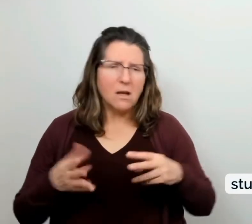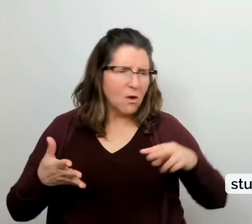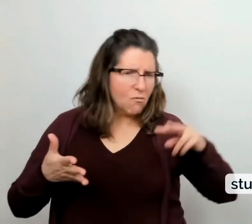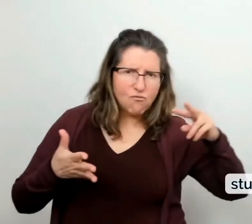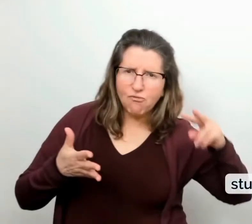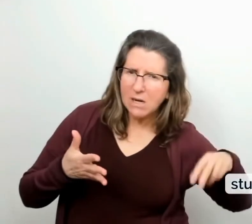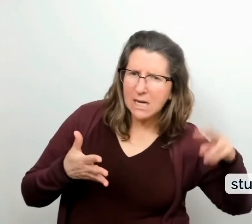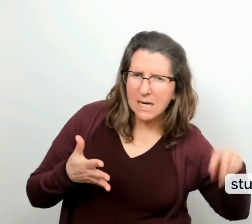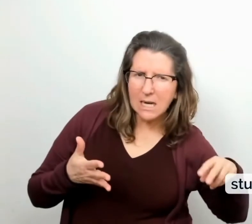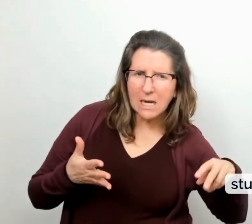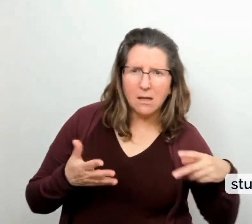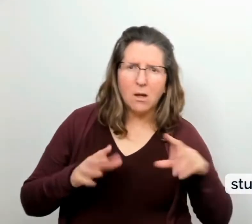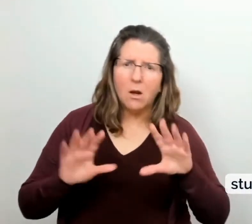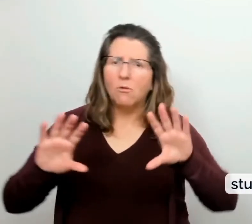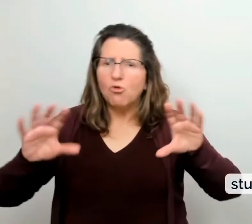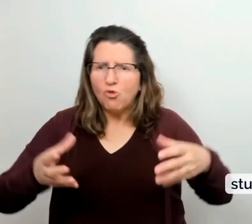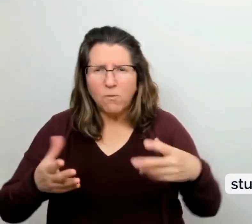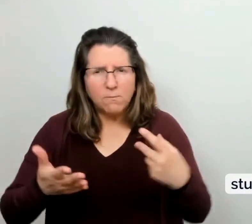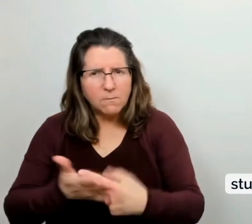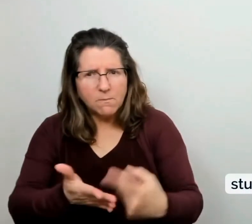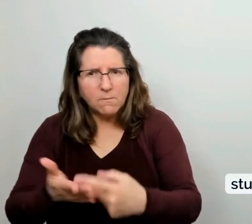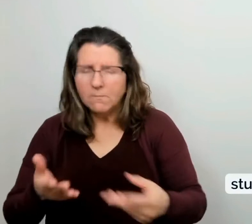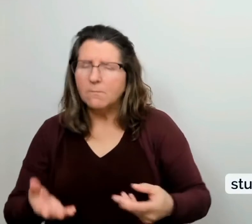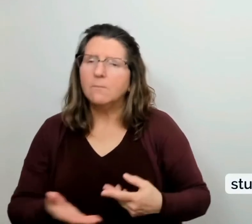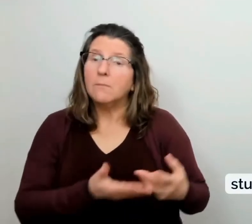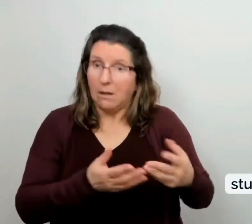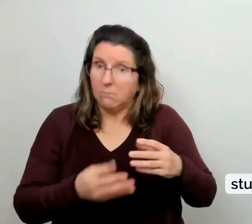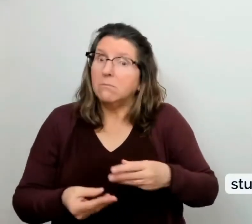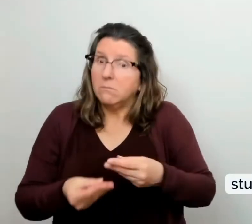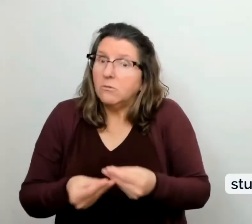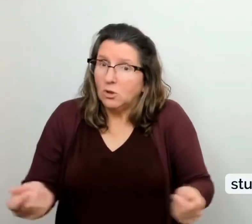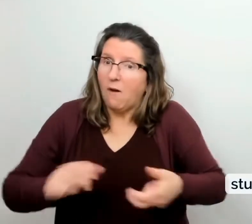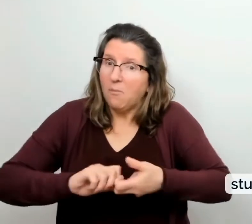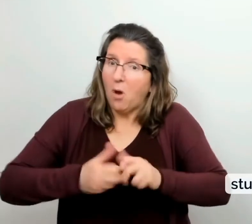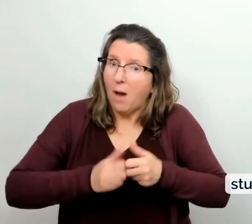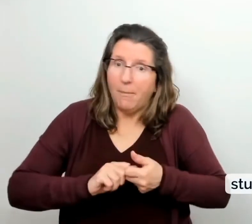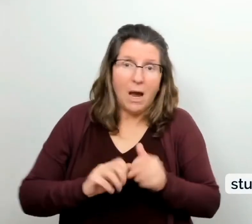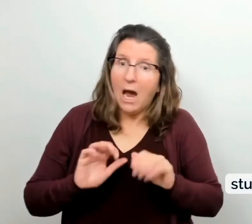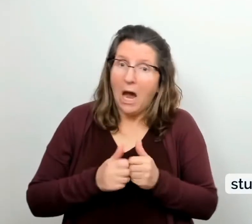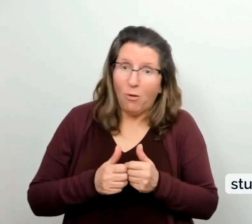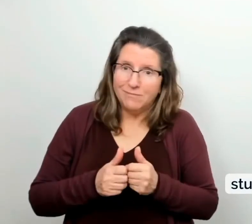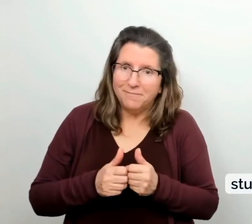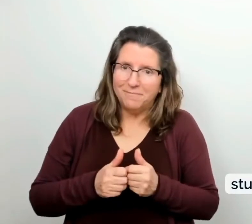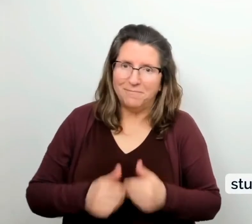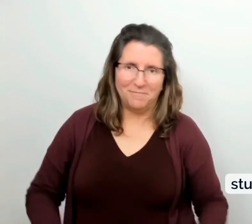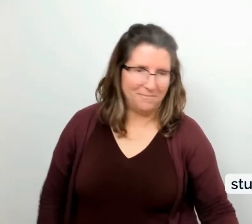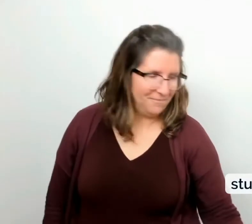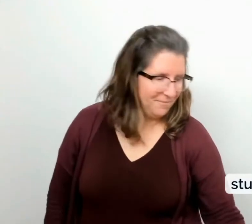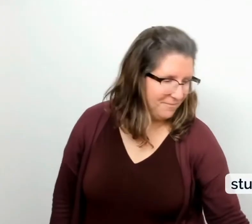As a group they had to discuss what they were reading, to determine what to do next. In the end they all were able to solve the problem.